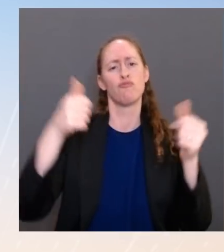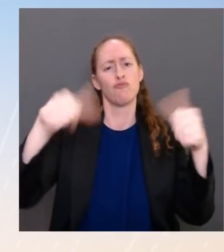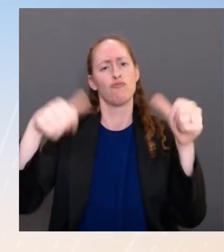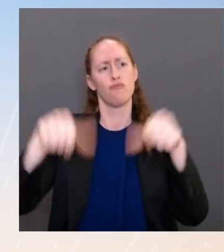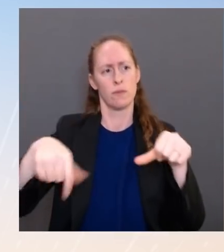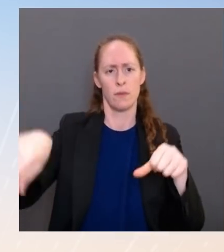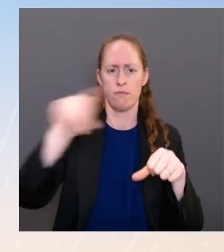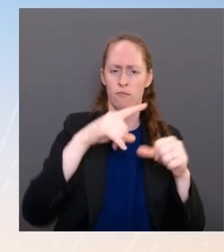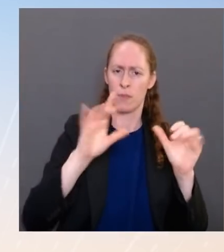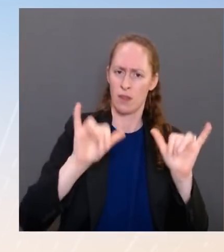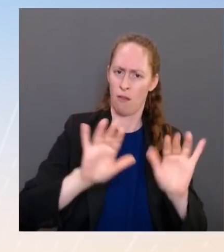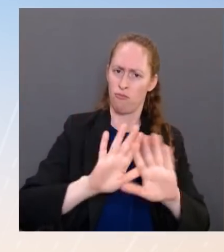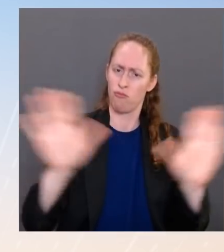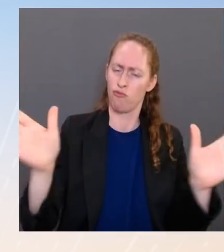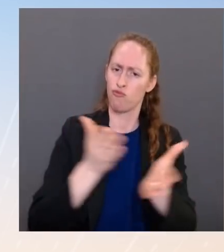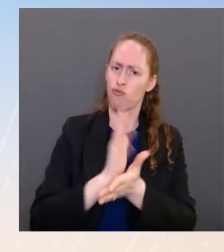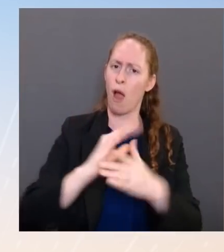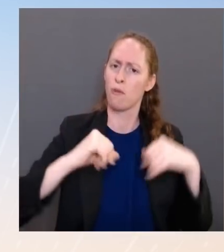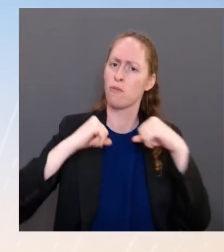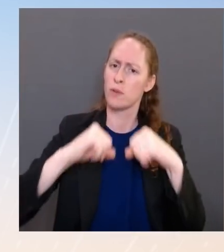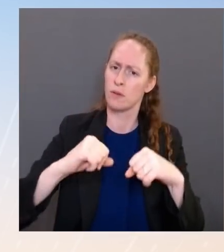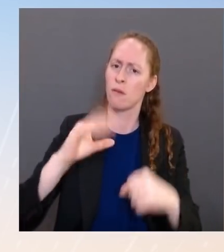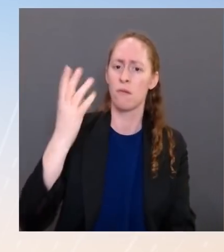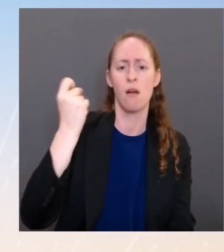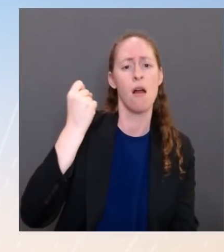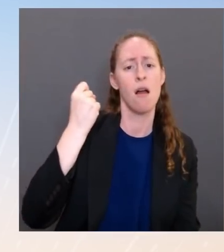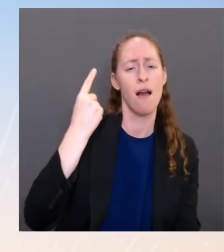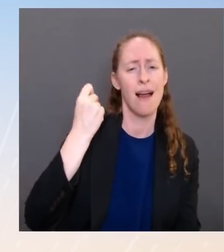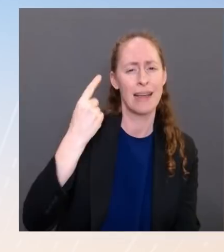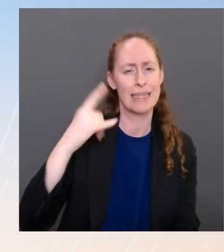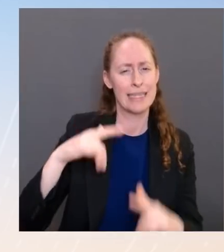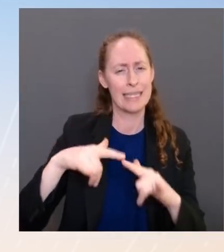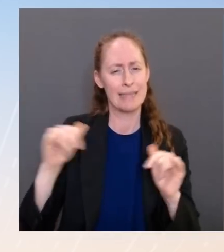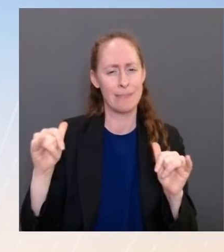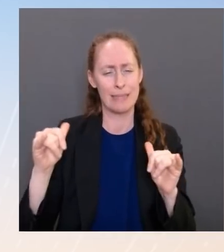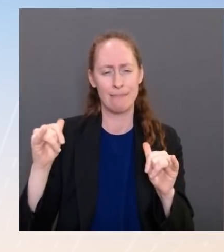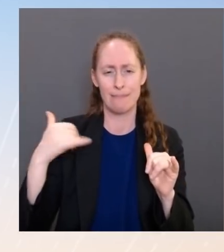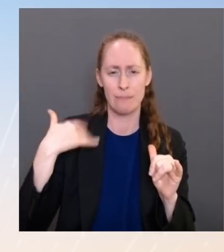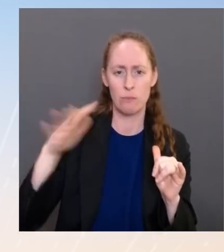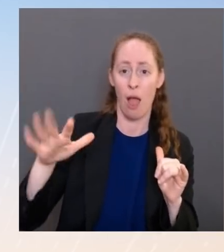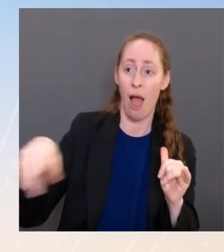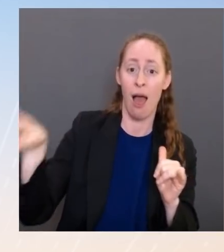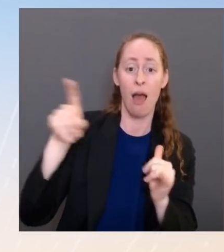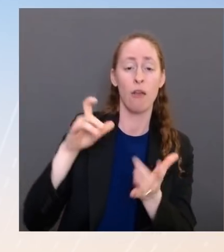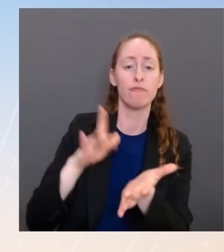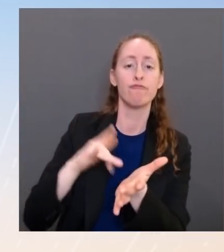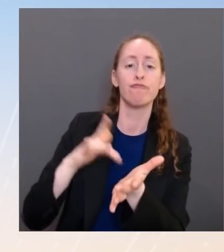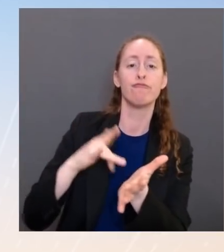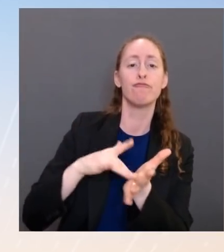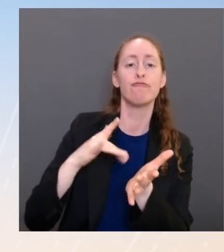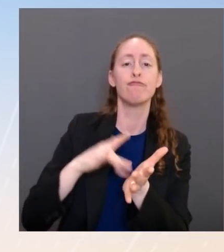And we have seen a history of that not just on Twitter but also on Facebook. The President believes there's more that needs to be done